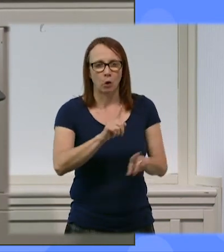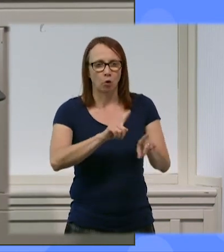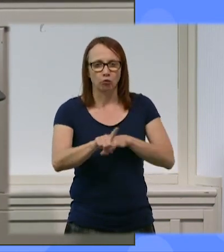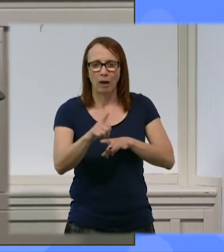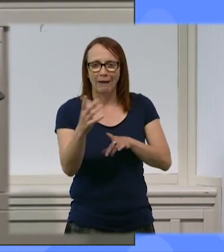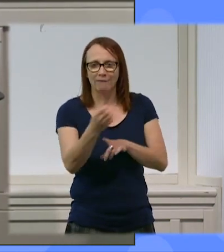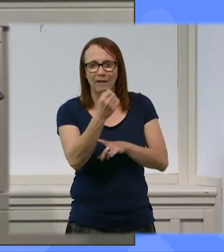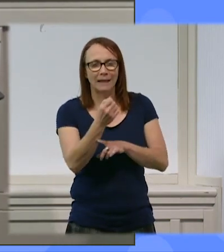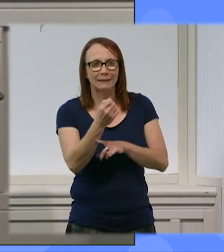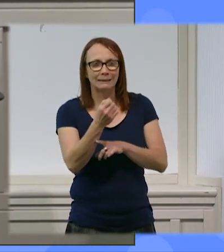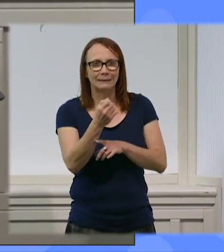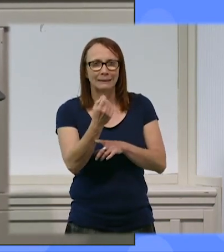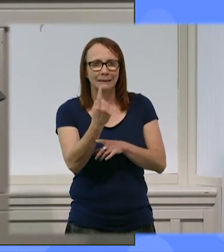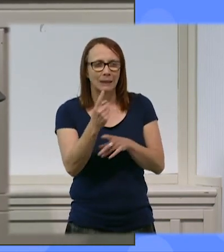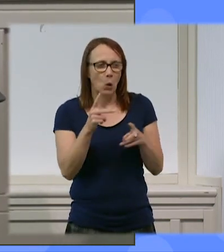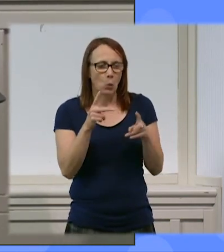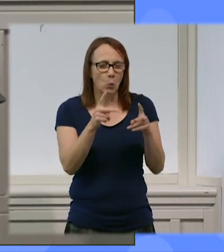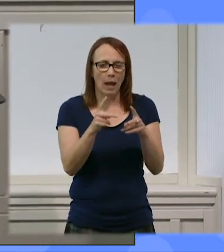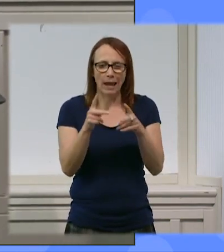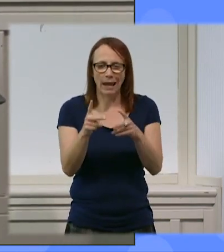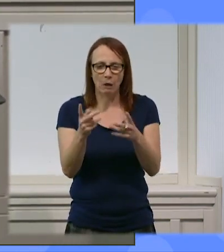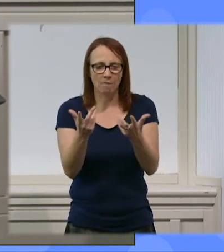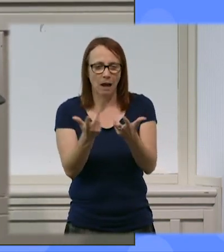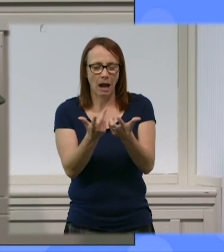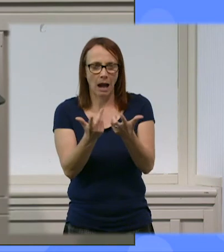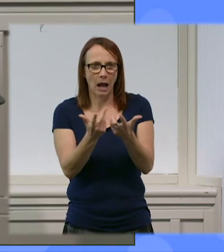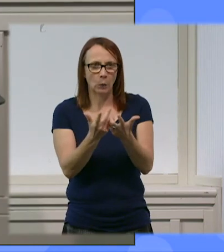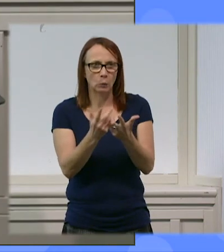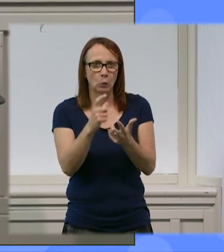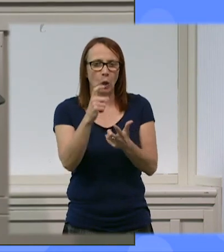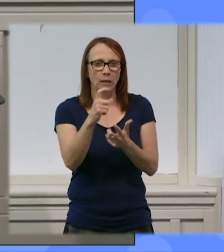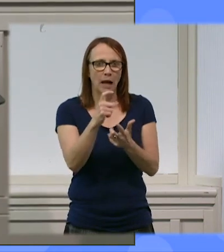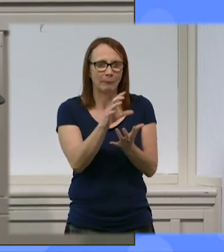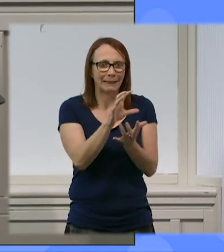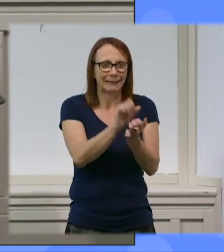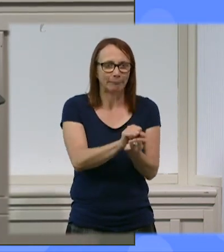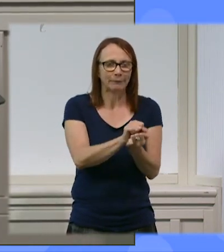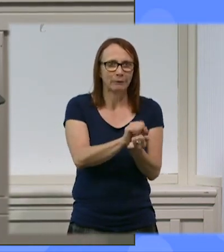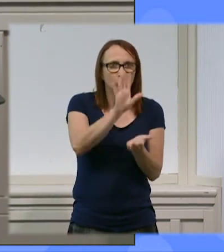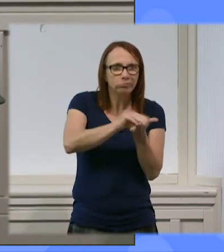so we try and find ways in which we can sequester so draw in a carbon dioxide to